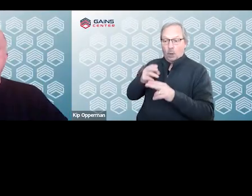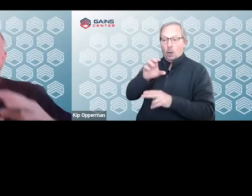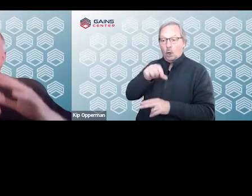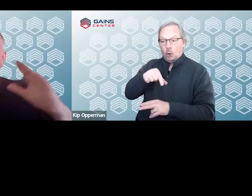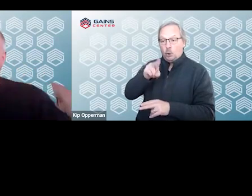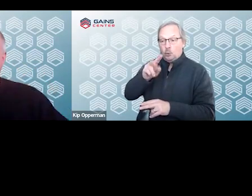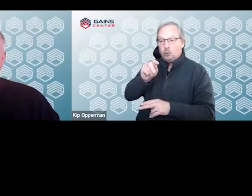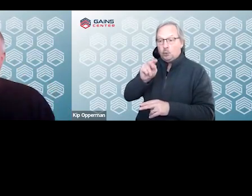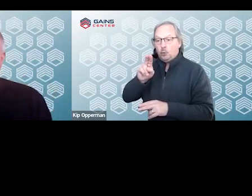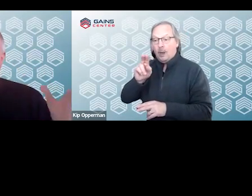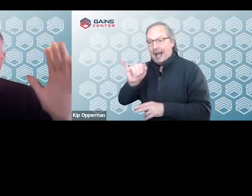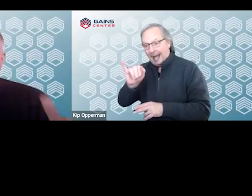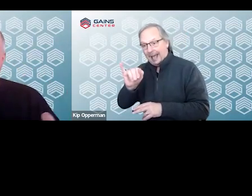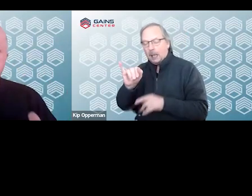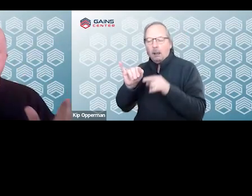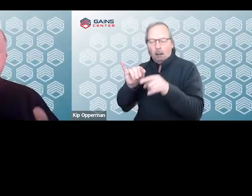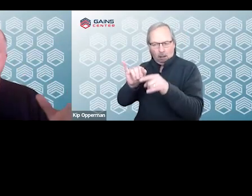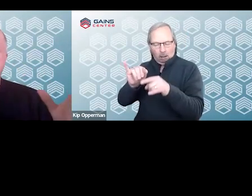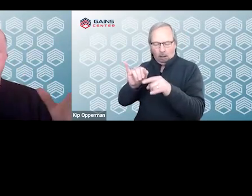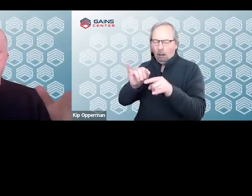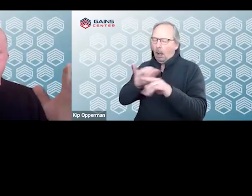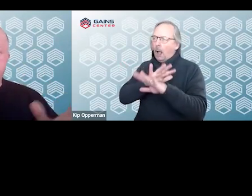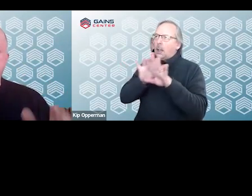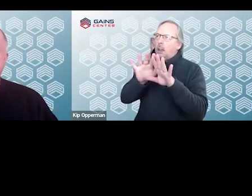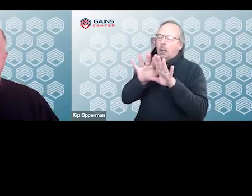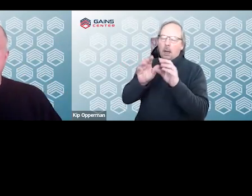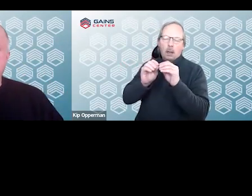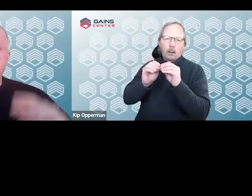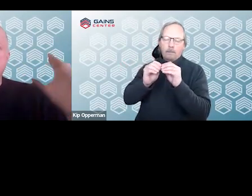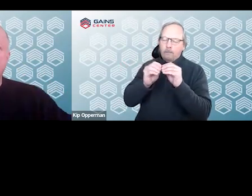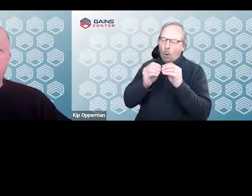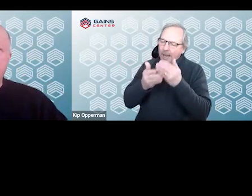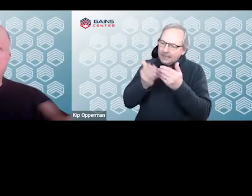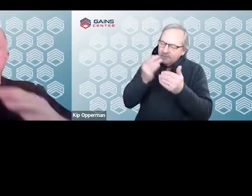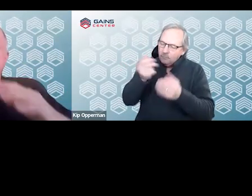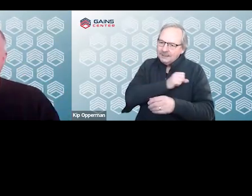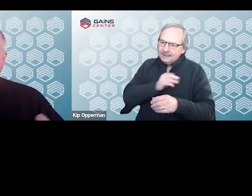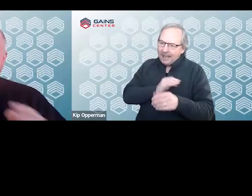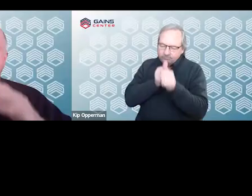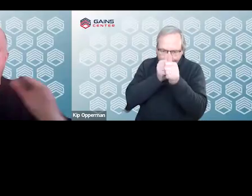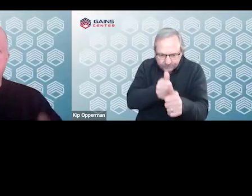but it clearly has made it much easier for staff to keep track of it, to do it properly,